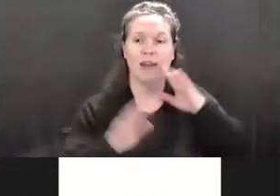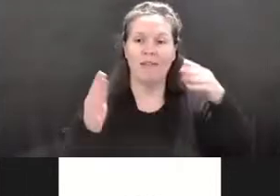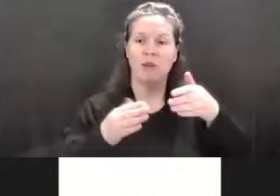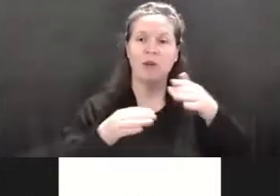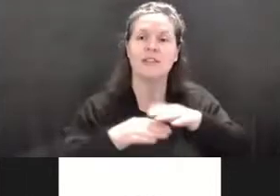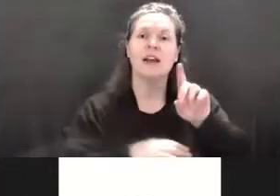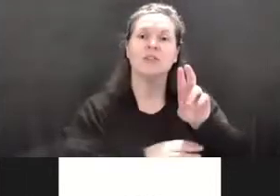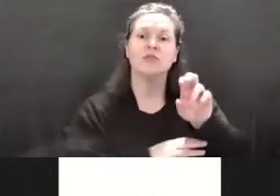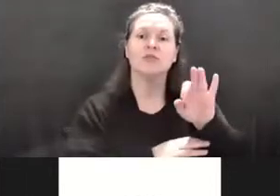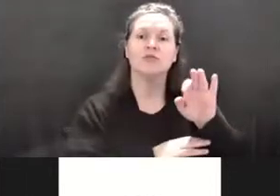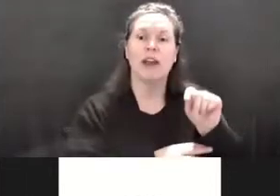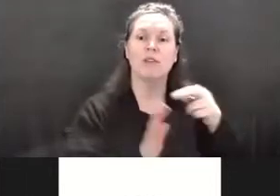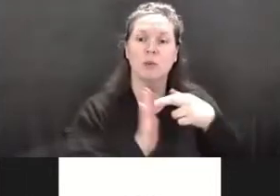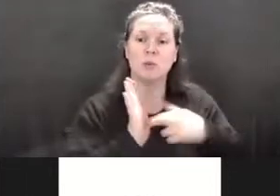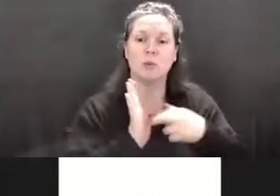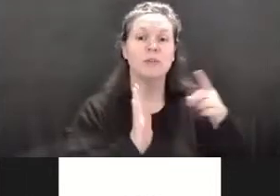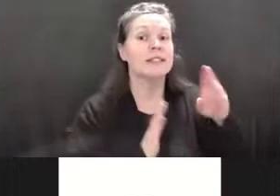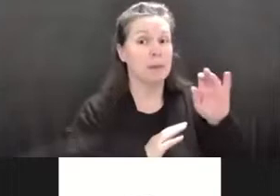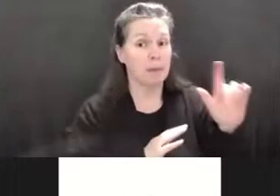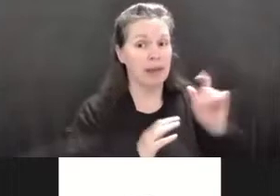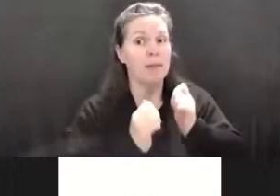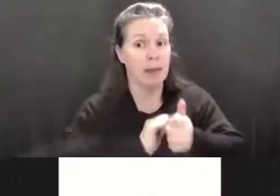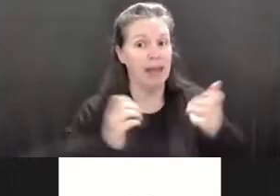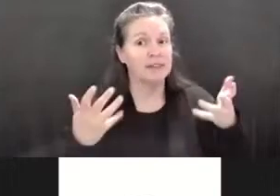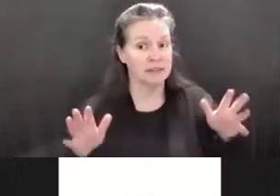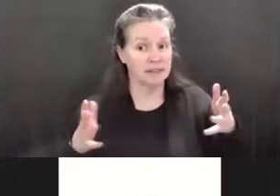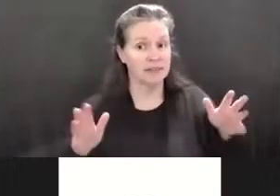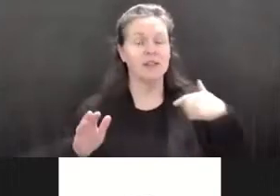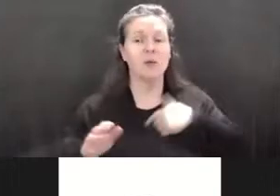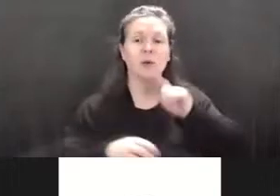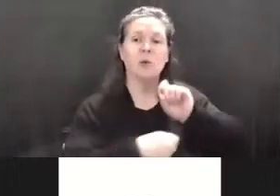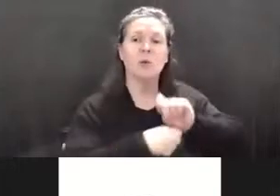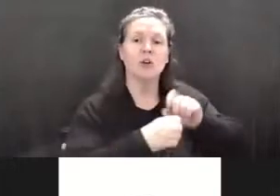This bill has passed, and so we're working towards getting a set of rules